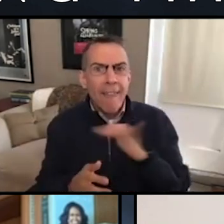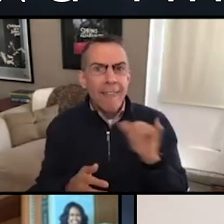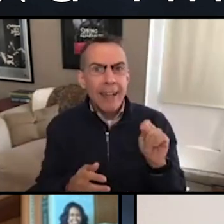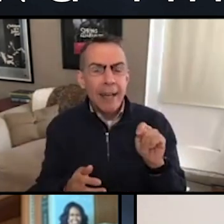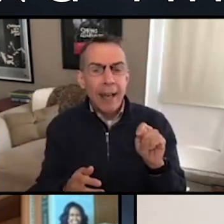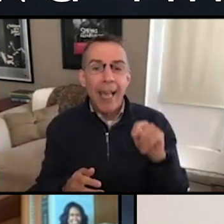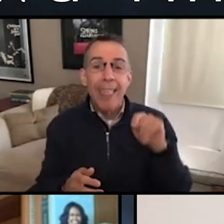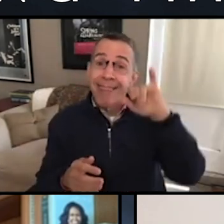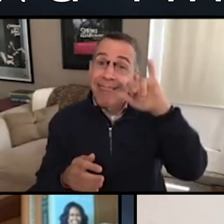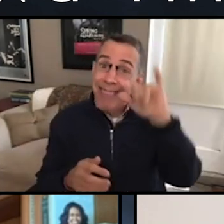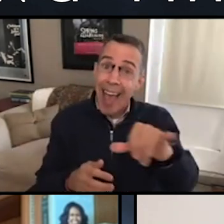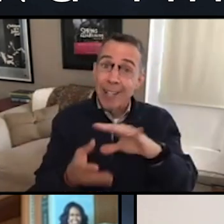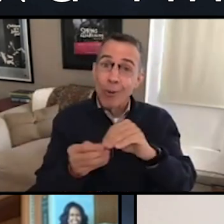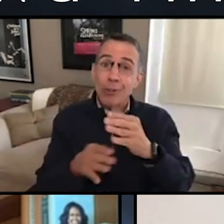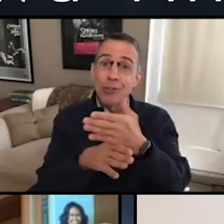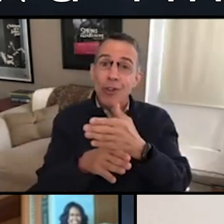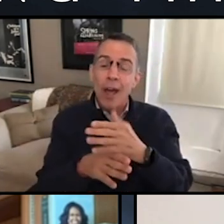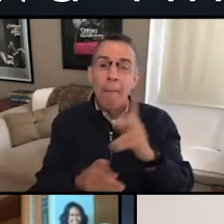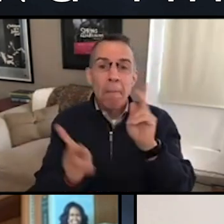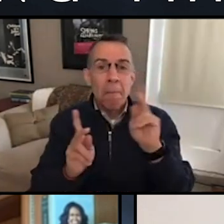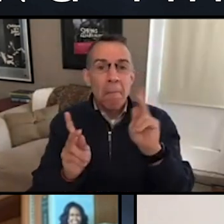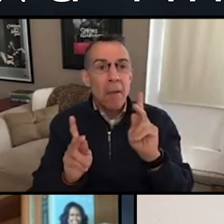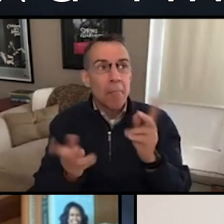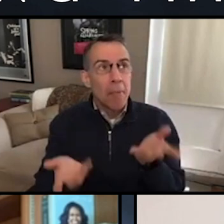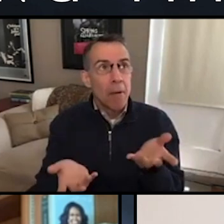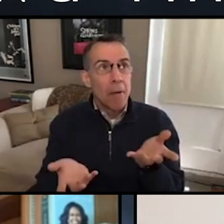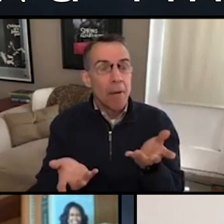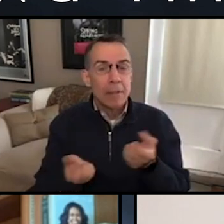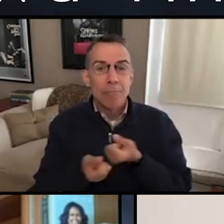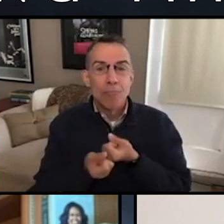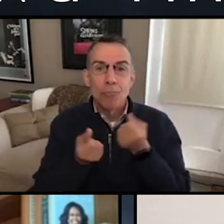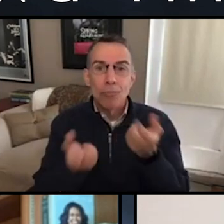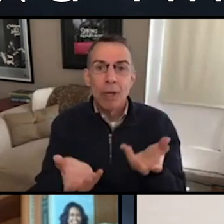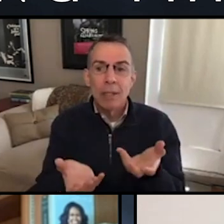it in that way and, and have people express, like, especially someone from